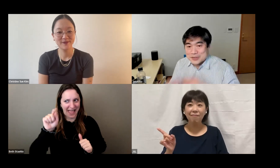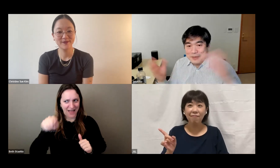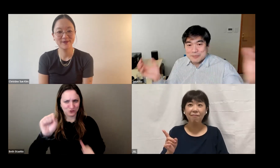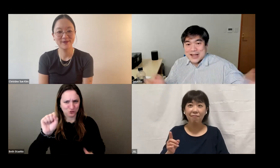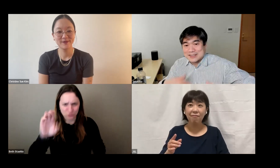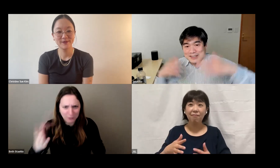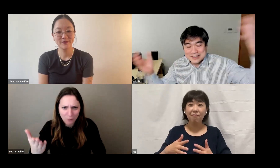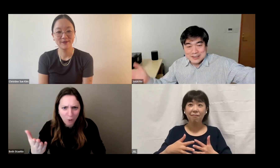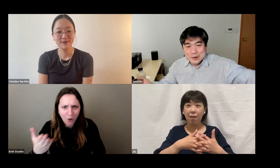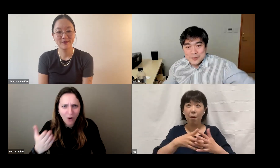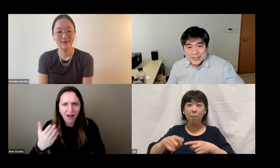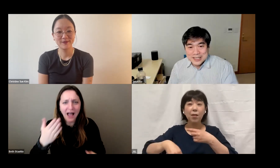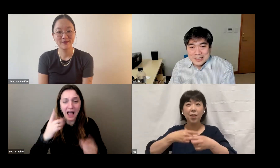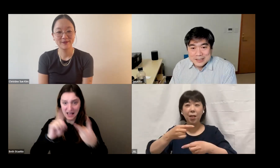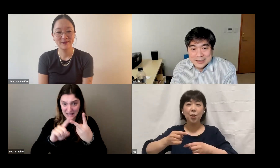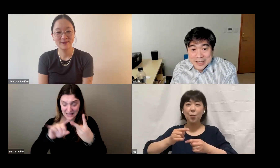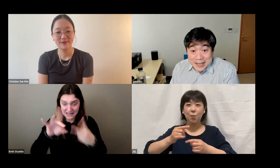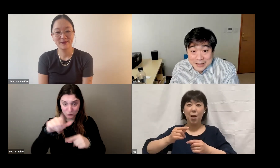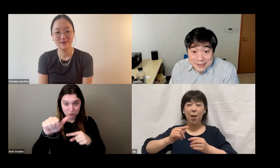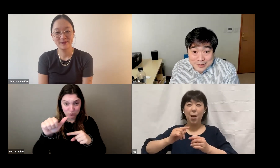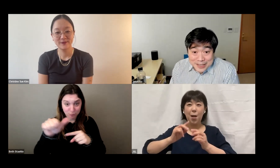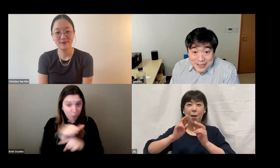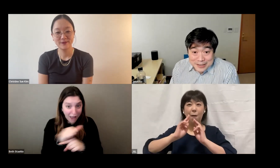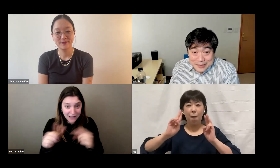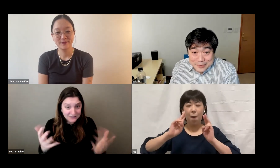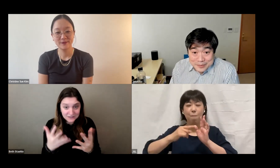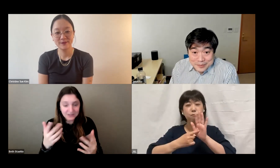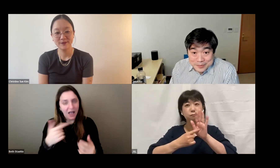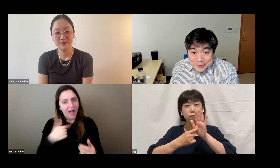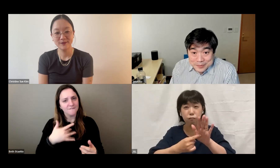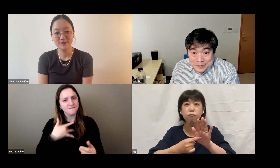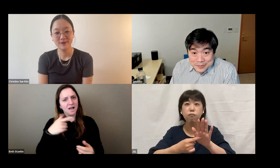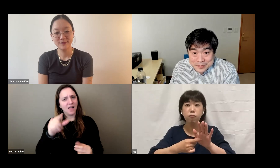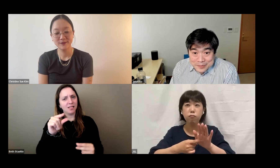and did you practice? It's almost like a dance right?